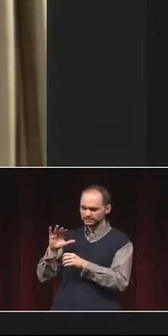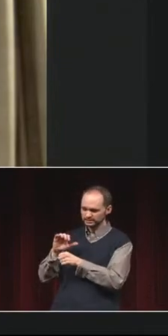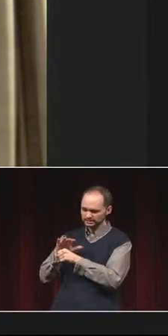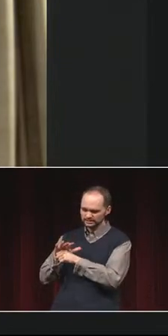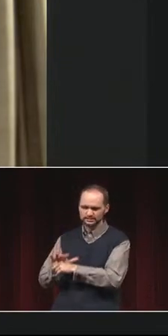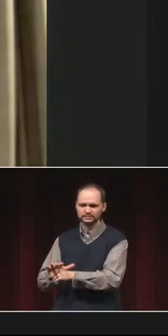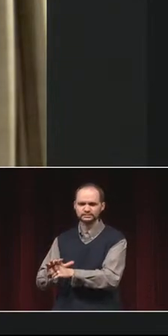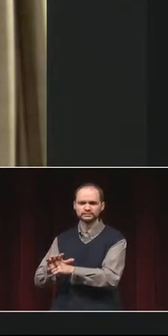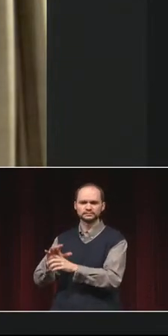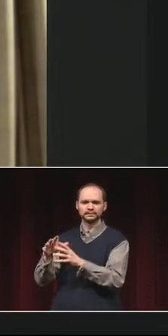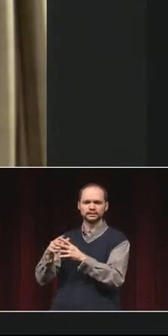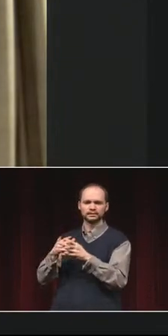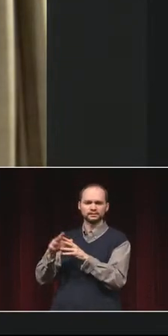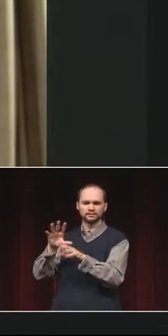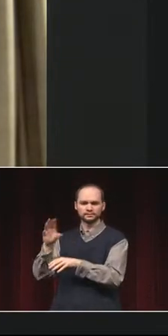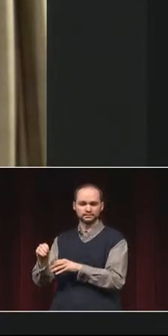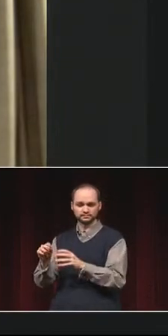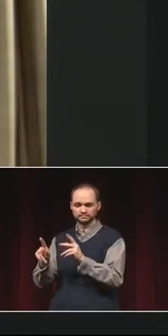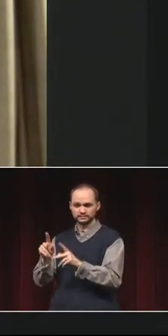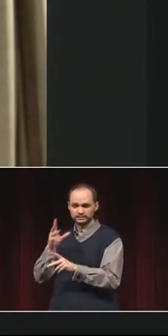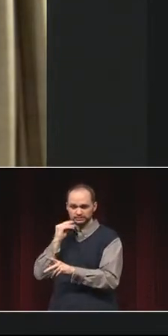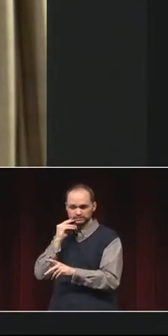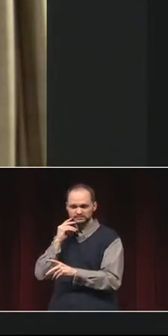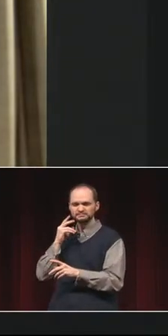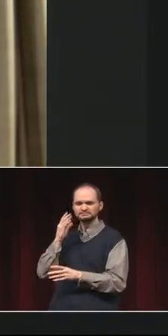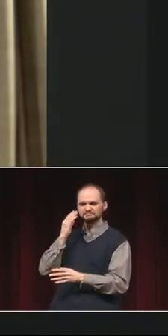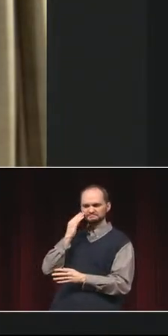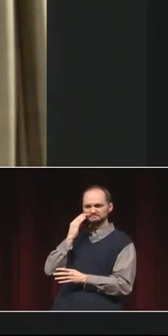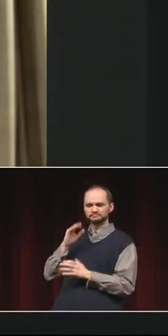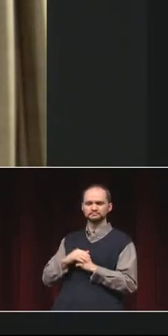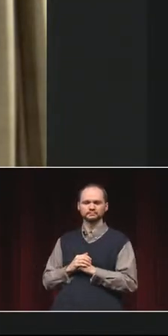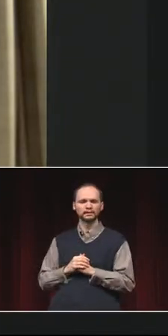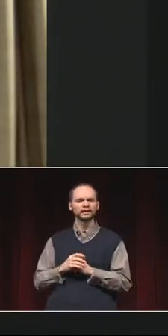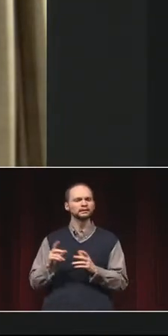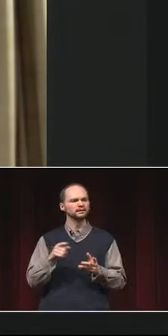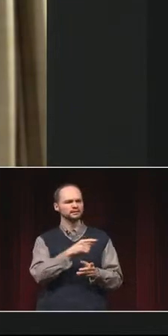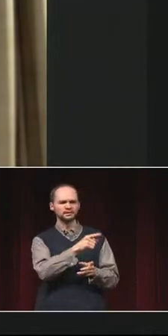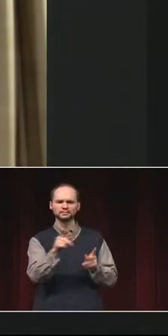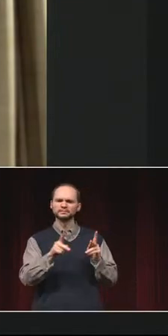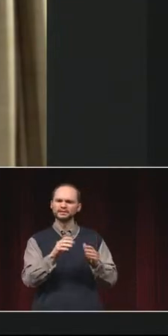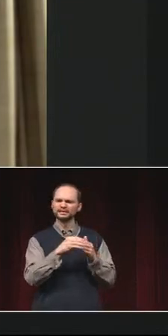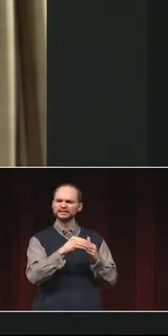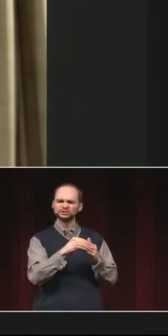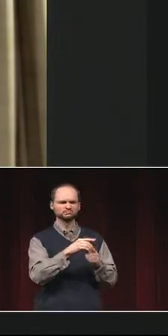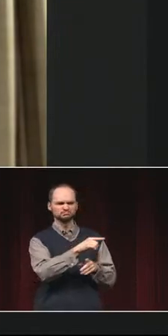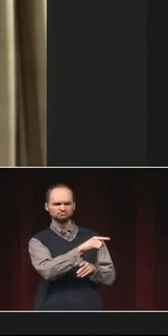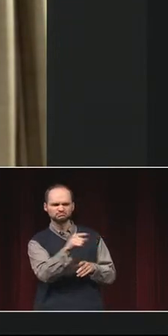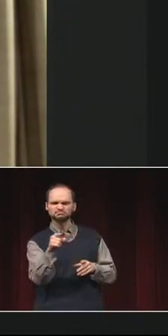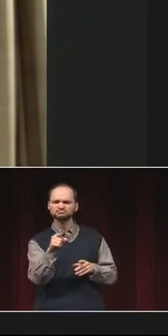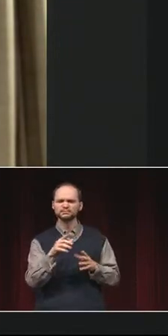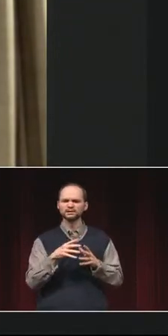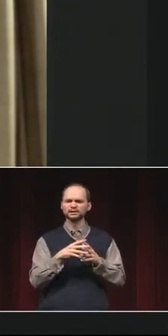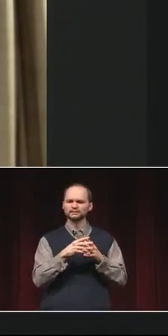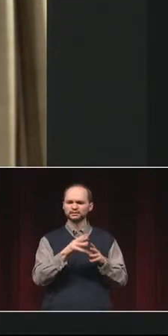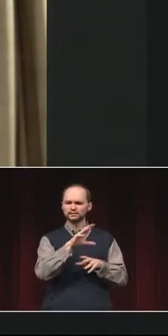leaders of the African American community consider me an ideal plaintiff for a test case to battle